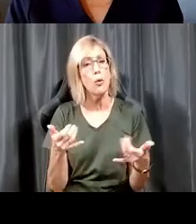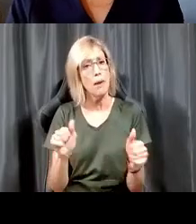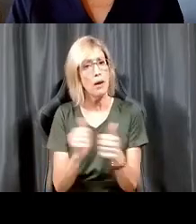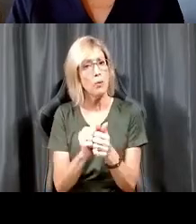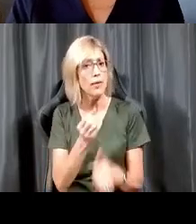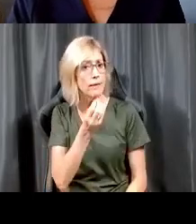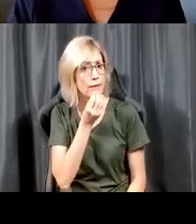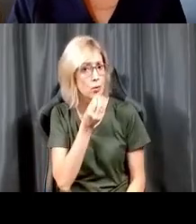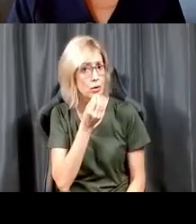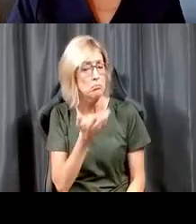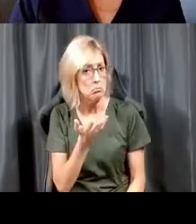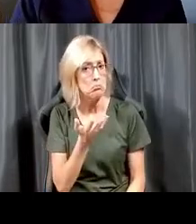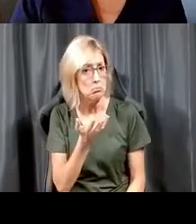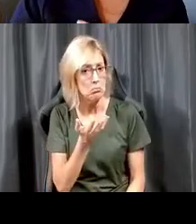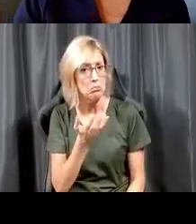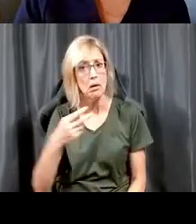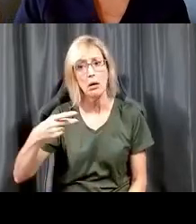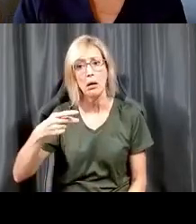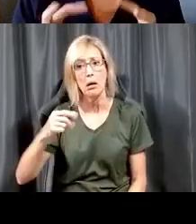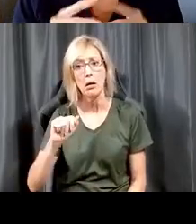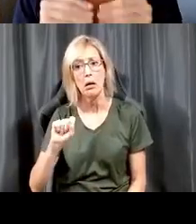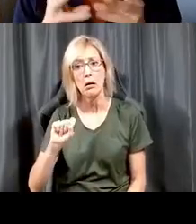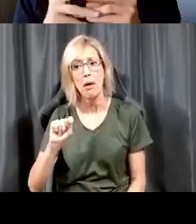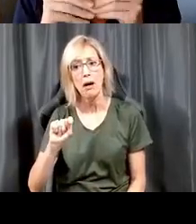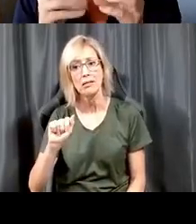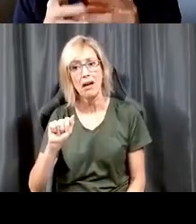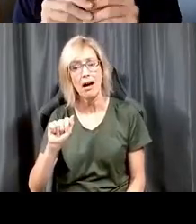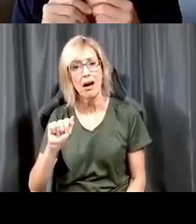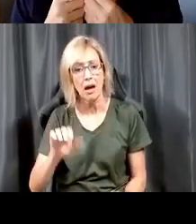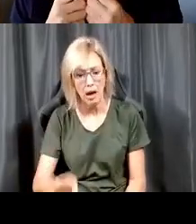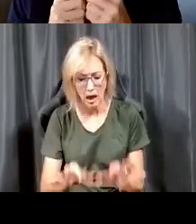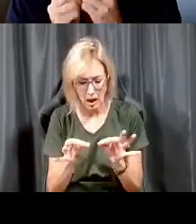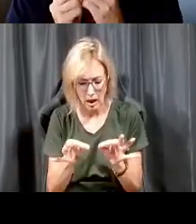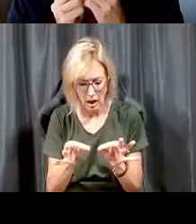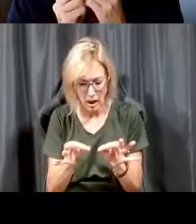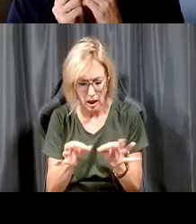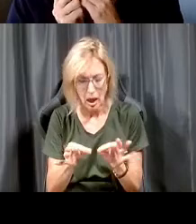So pasta, letting kids touch the pasta before they get to eat it. If you're making